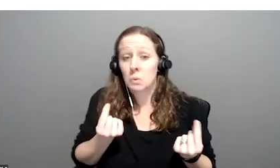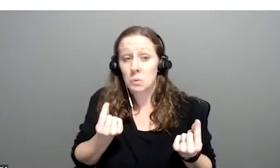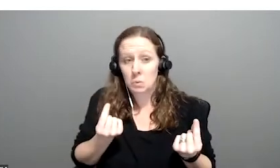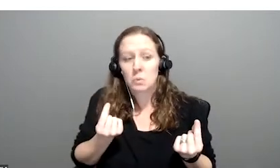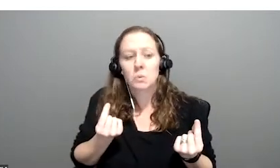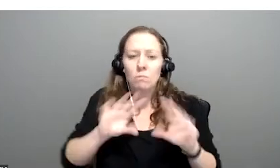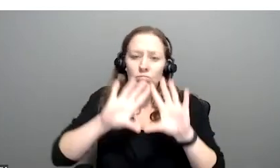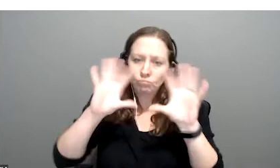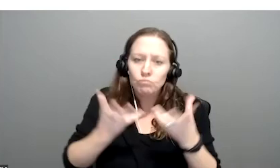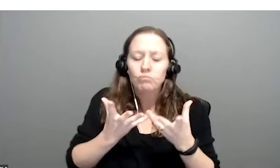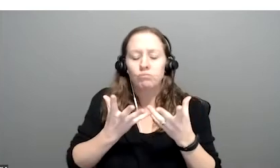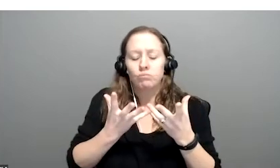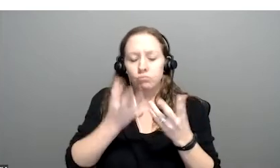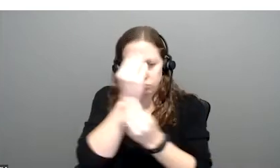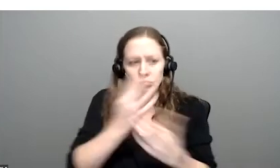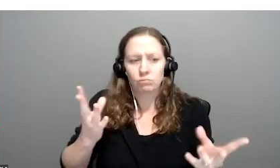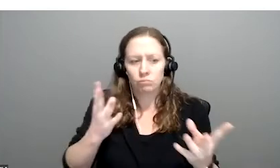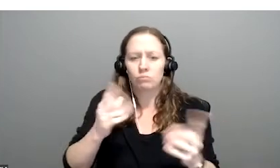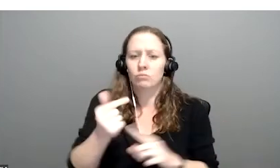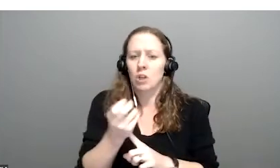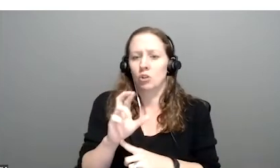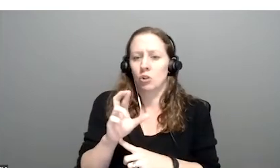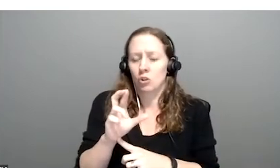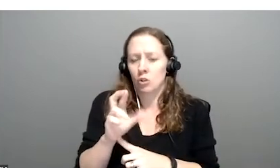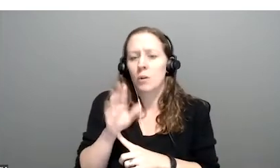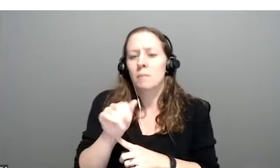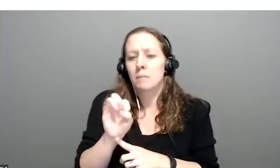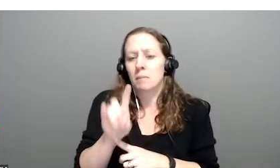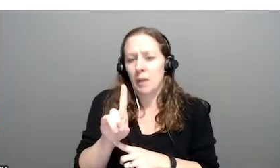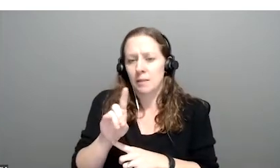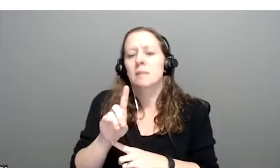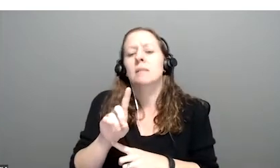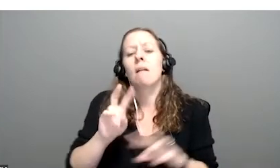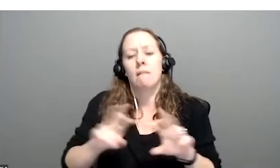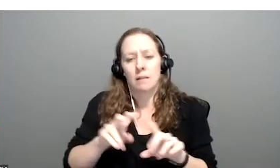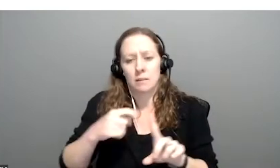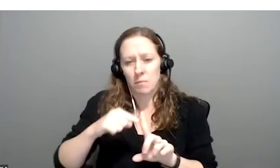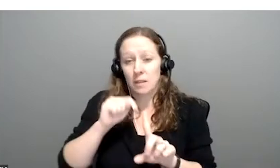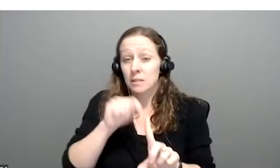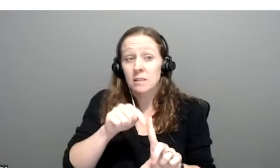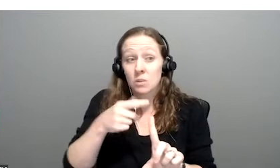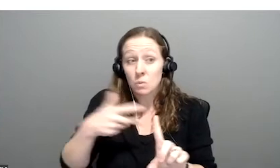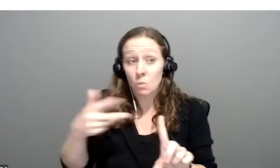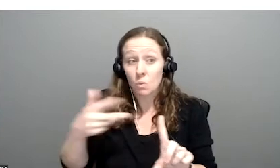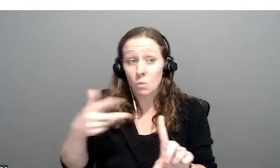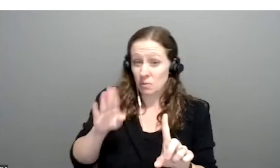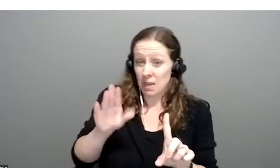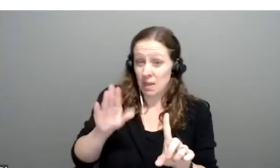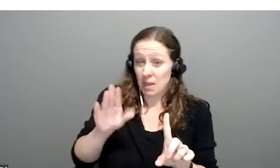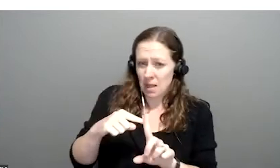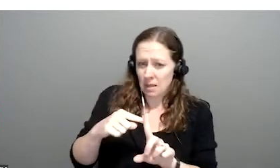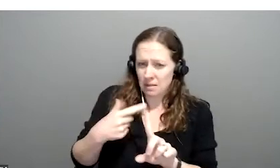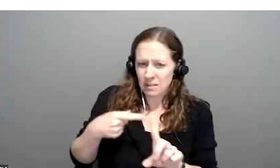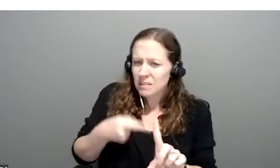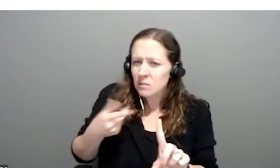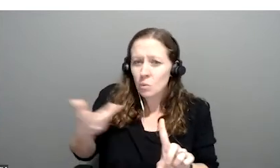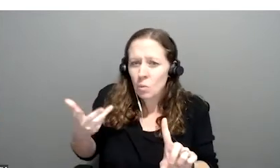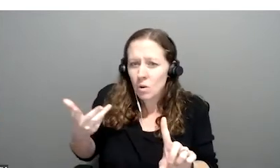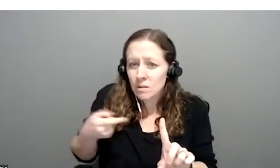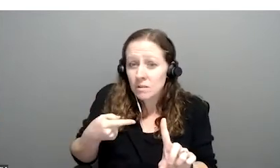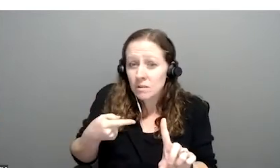gender-based analysis plus. Gender-based analysis plus. What is GBA+ you might ask. The Government